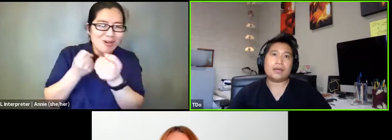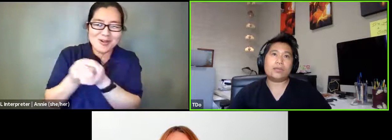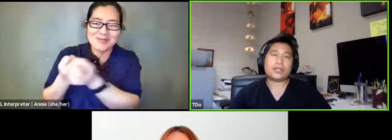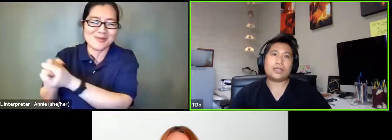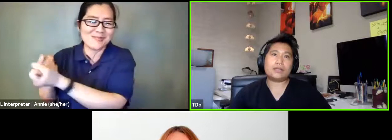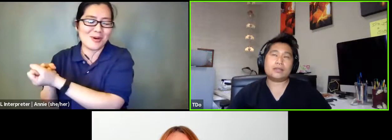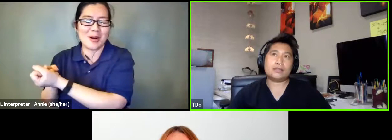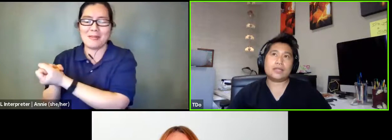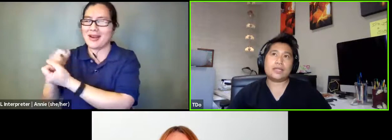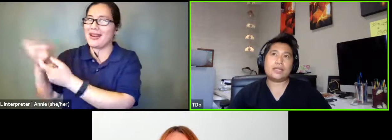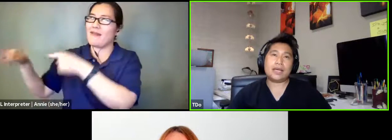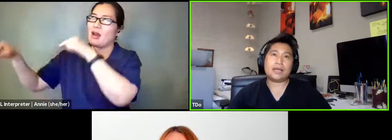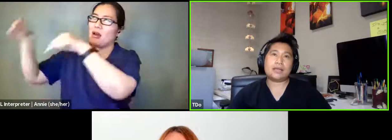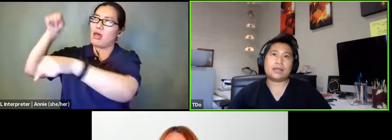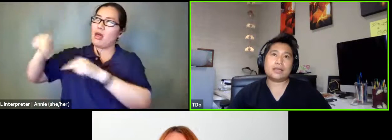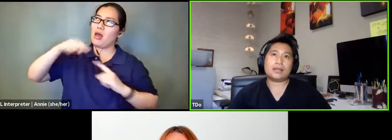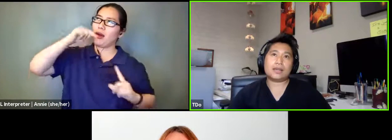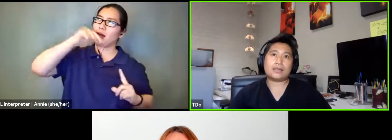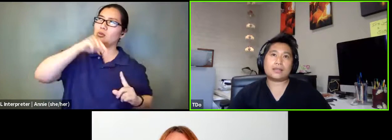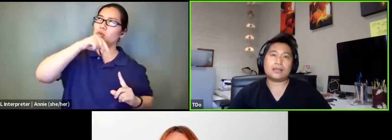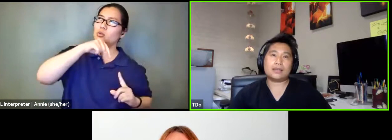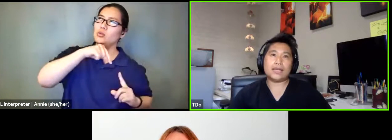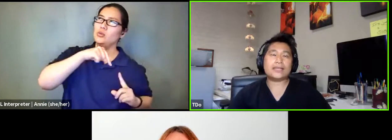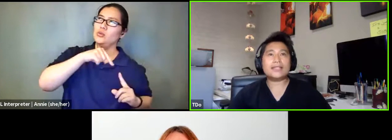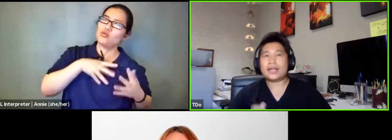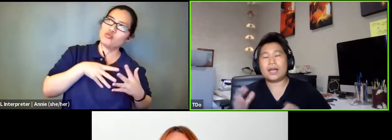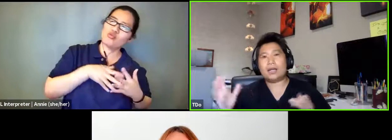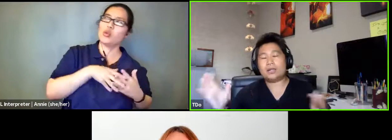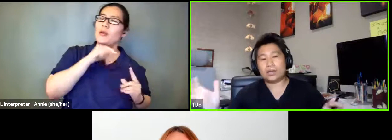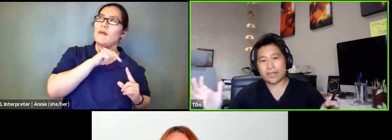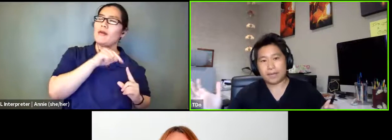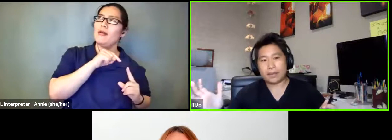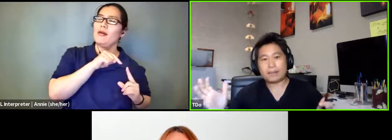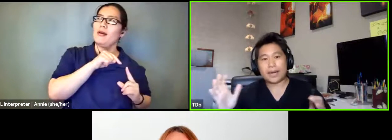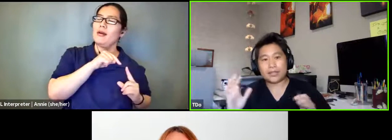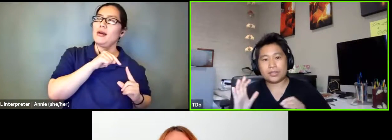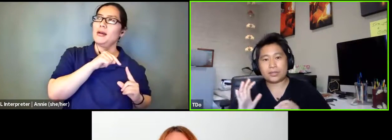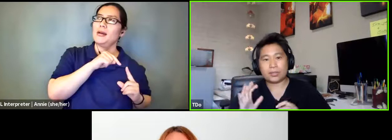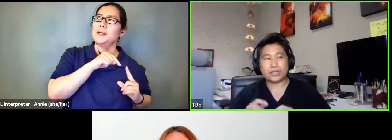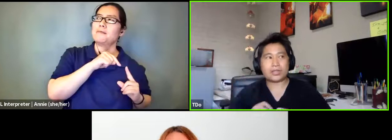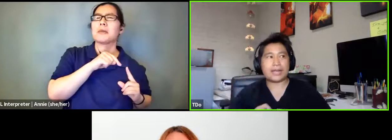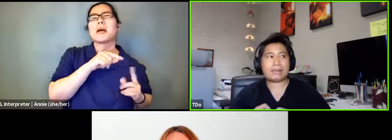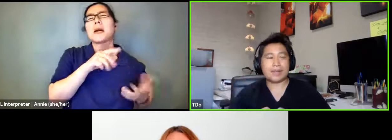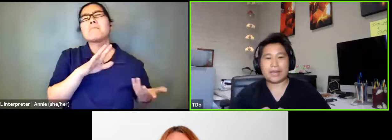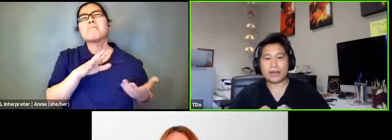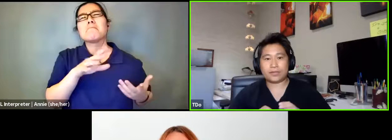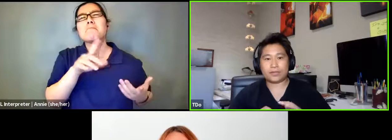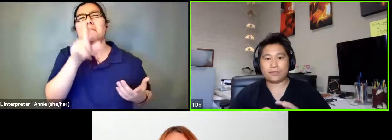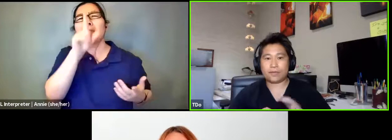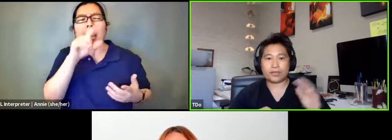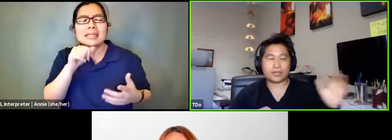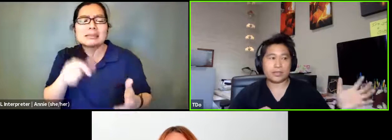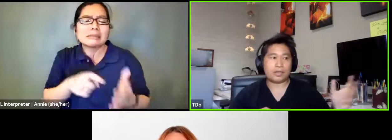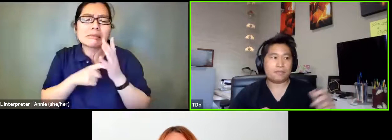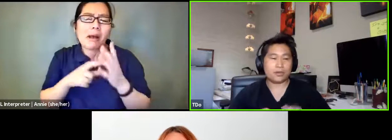I wish it didn't take - it didn't take a long time, but I just wish maybe after the first